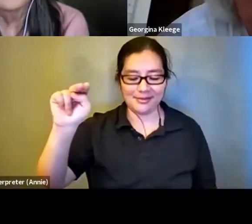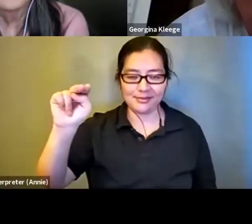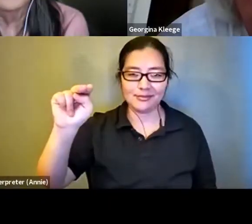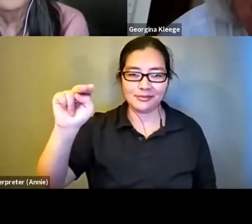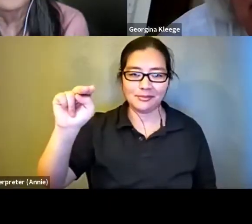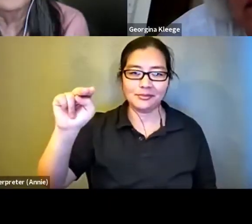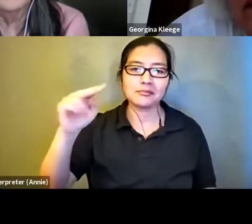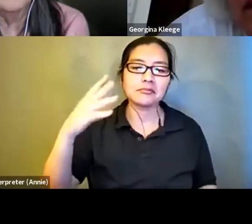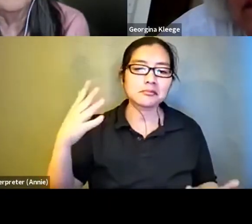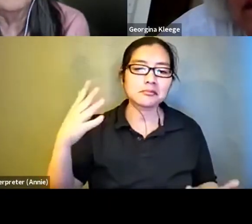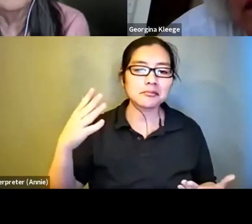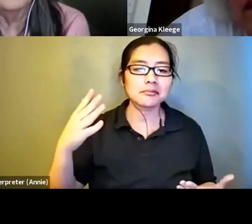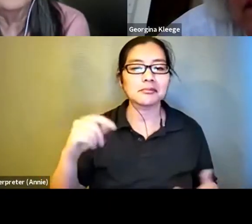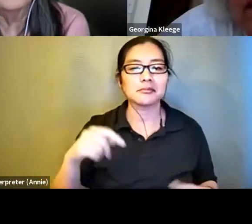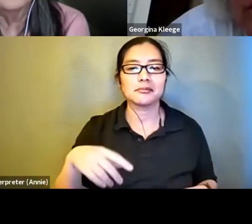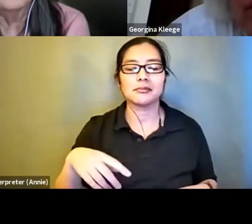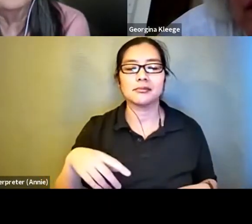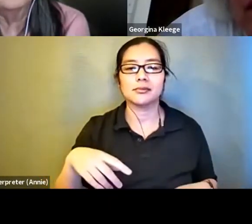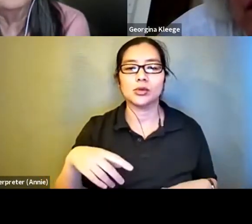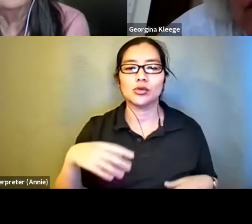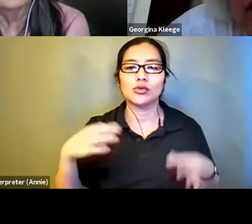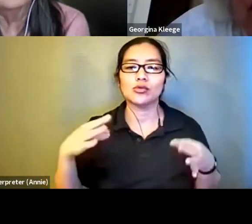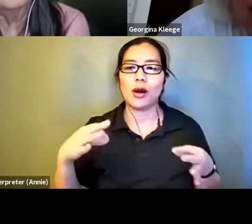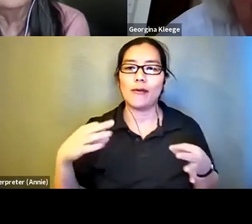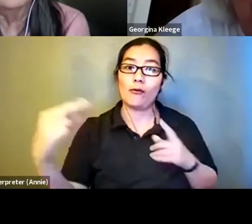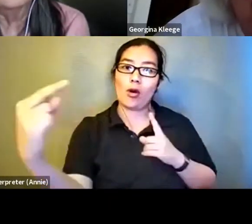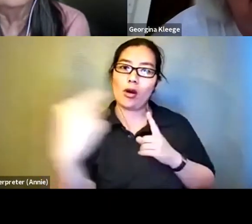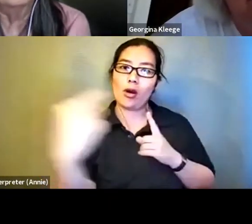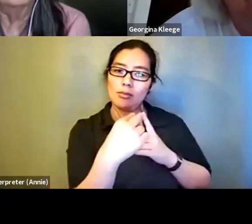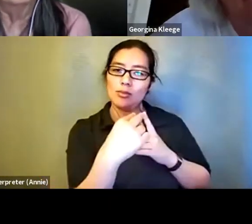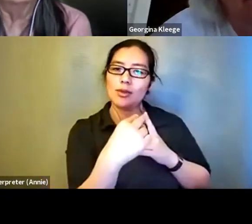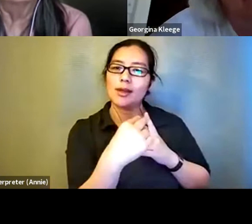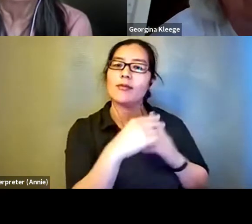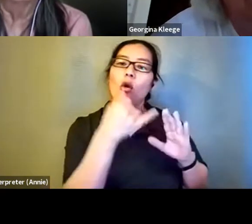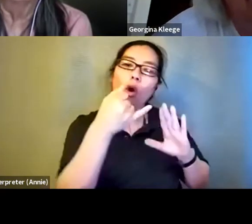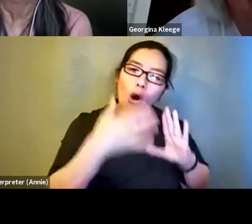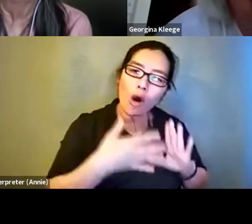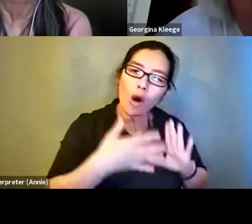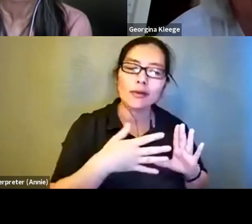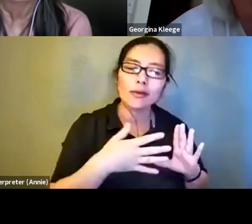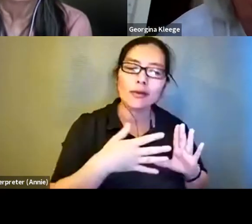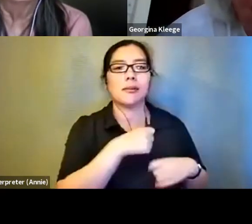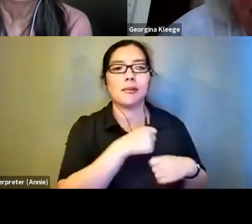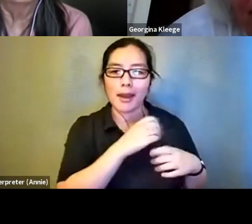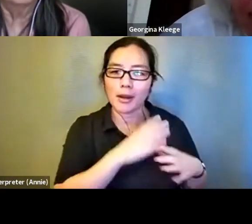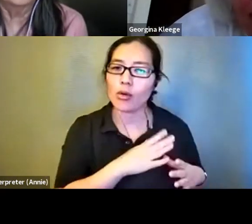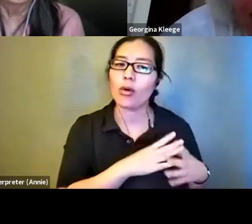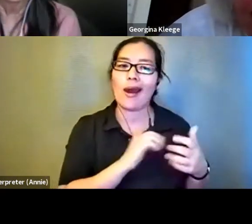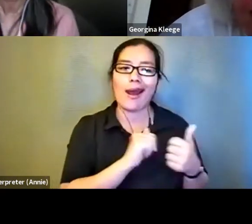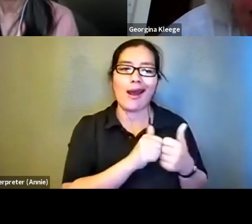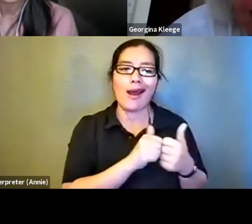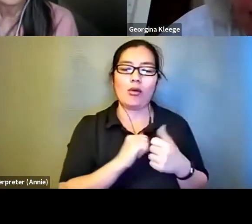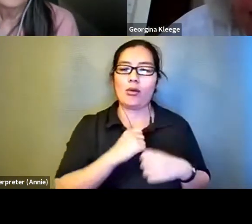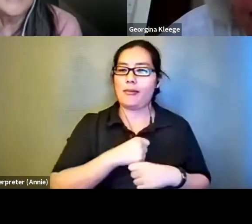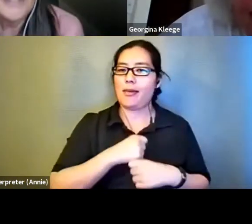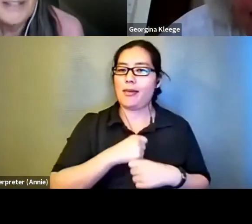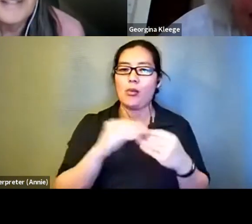maker and artist, to talk about creating tactile art works. Nick Sousanis: If I